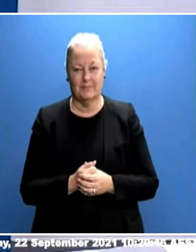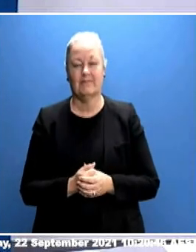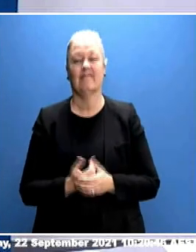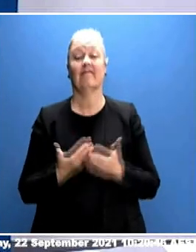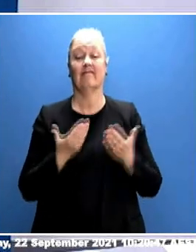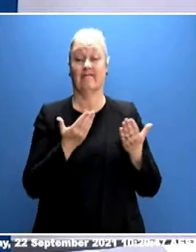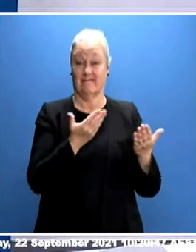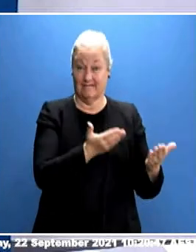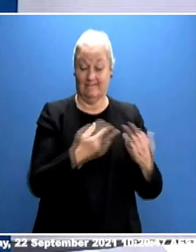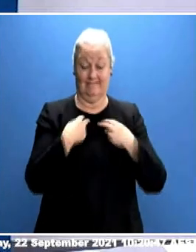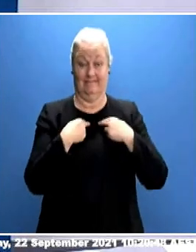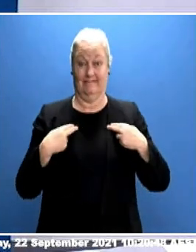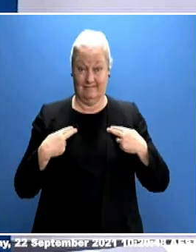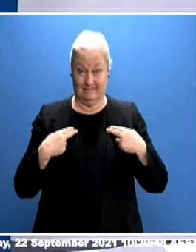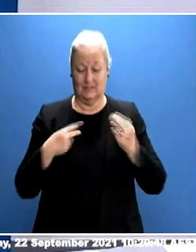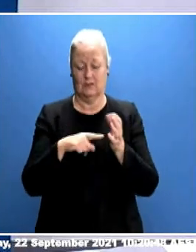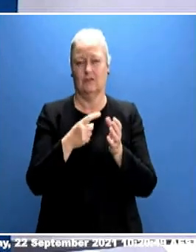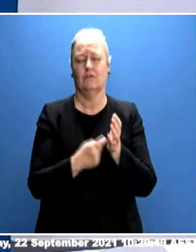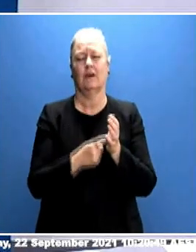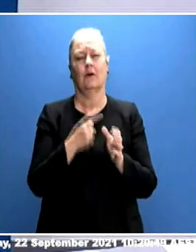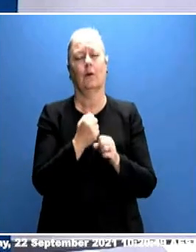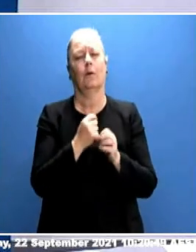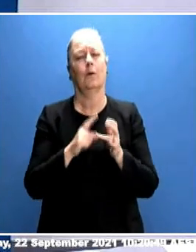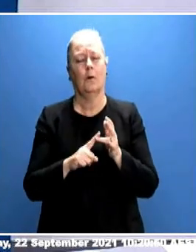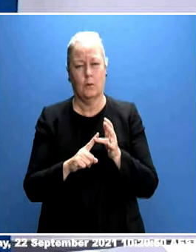and I will now ask her to ask you some questions.